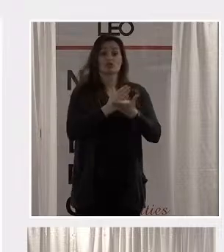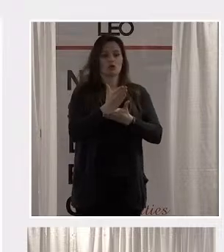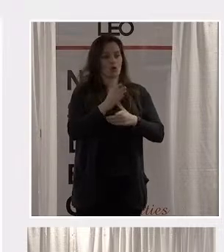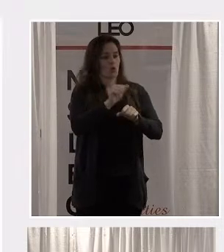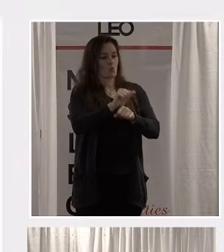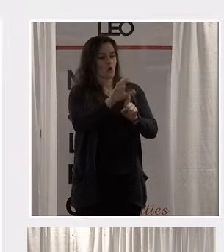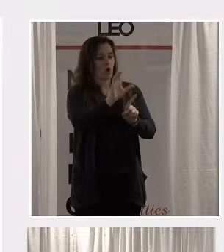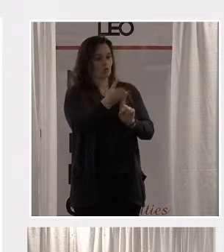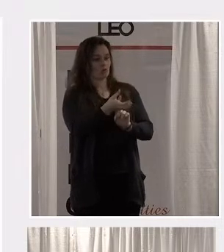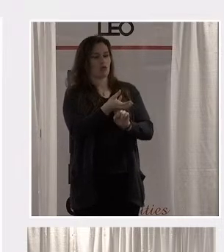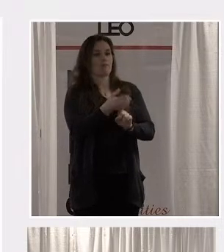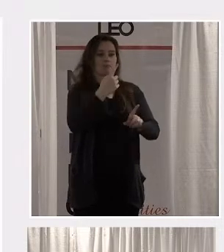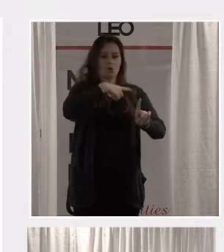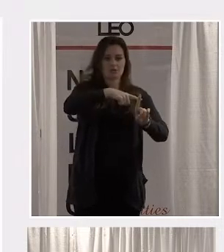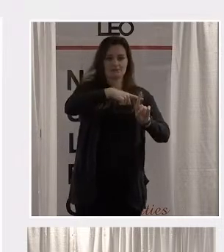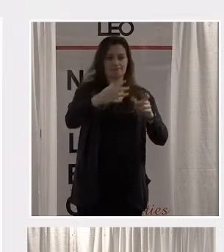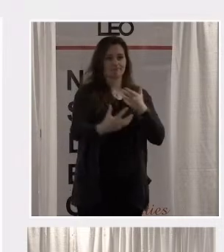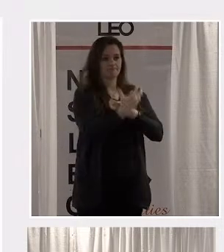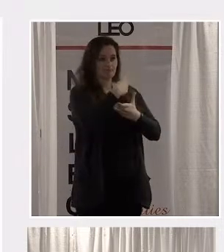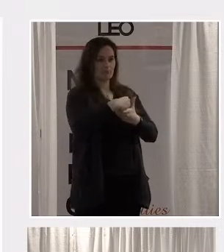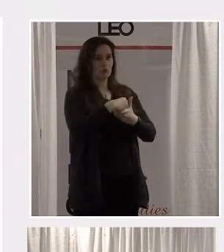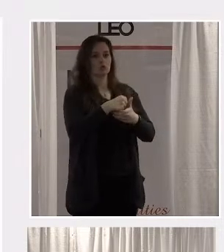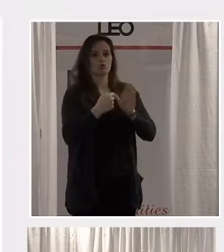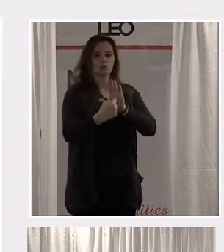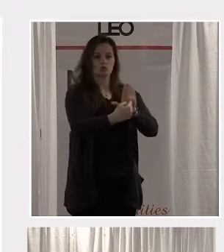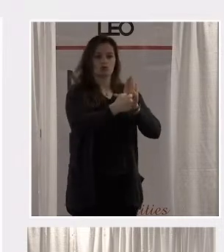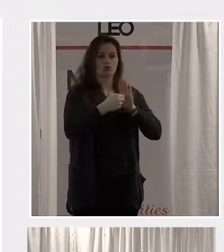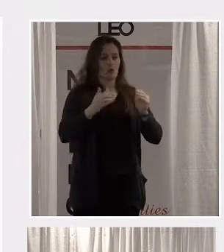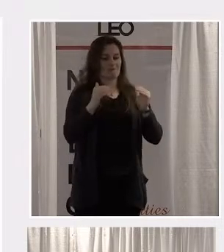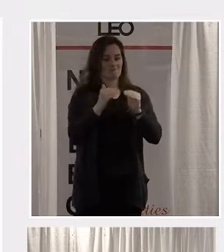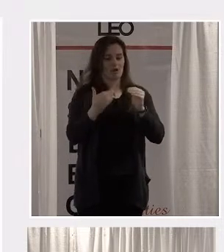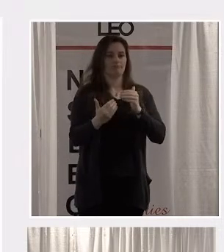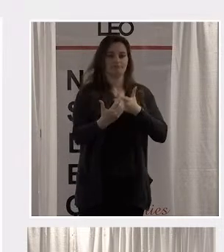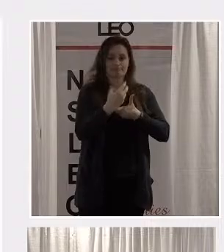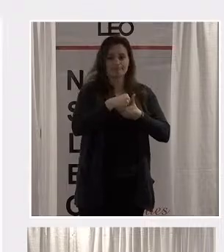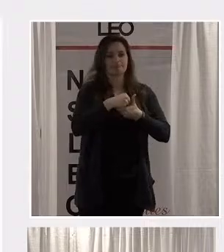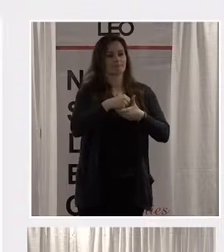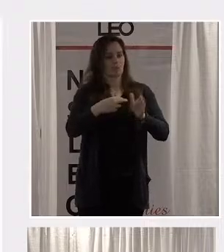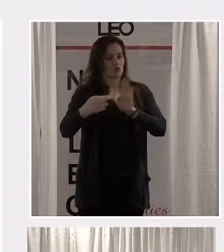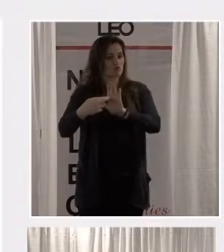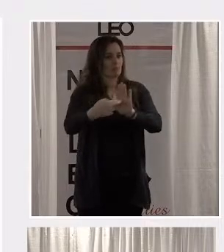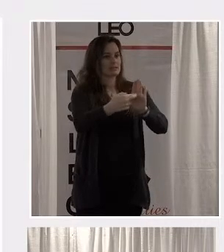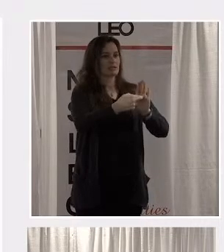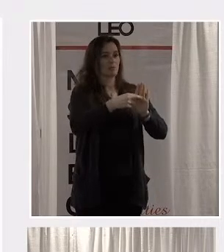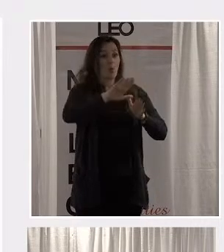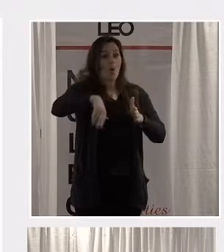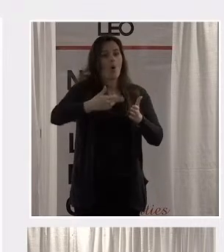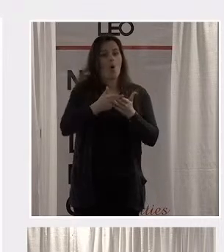THAT INCLUDES FAIR TREATMENT AND REPRESENTATION OF ALL VISIBLE AND NON-VISIBLE MINORITIES